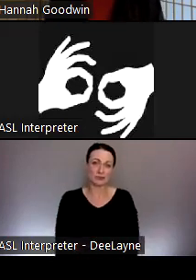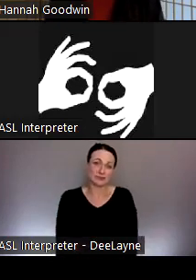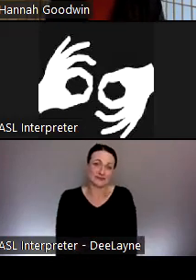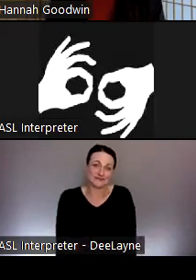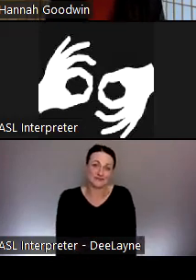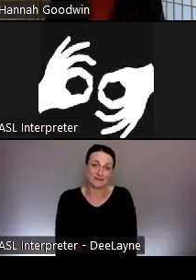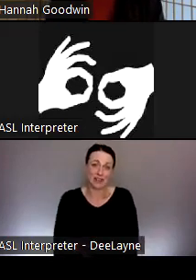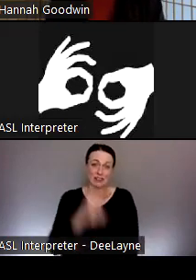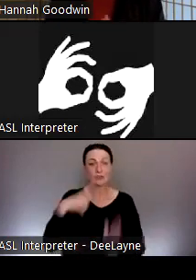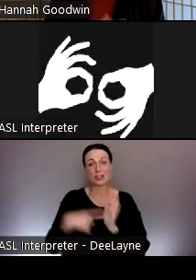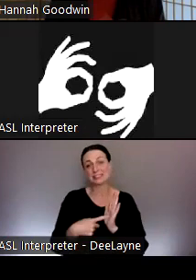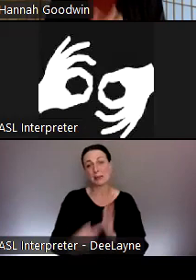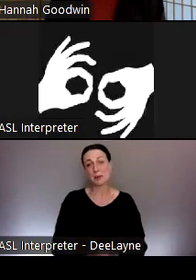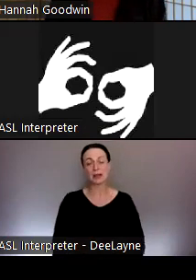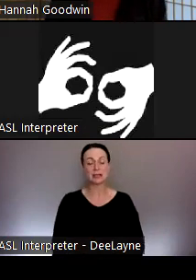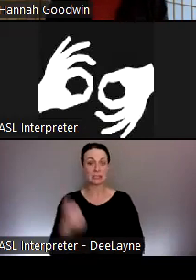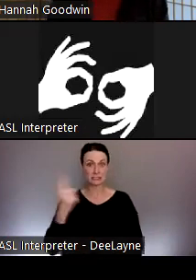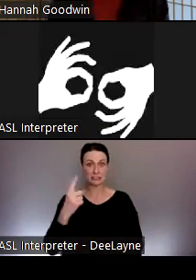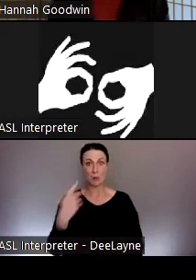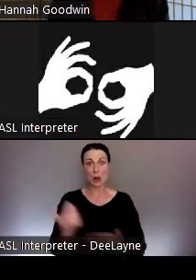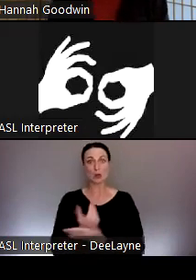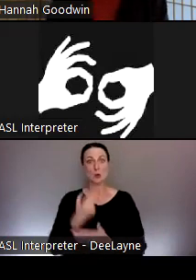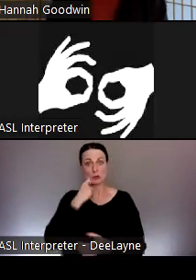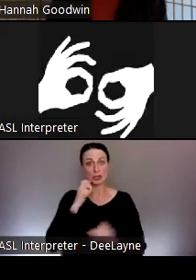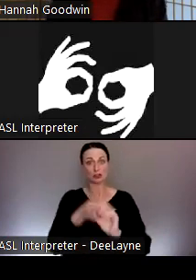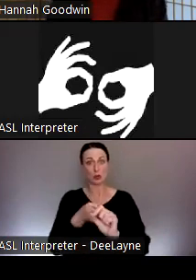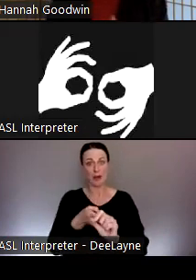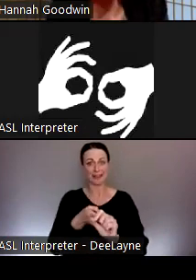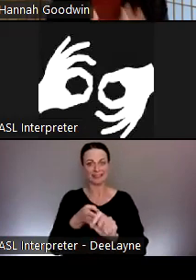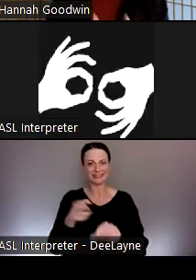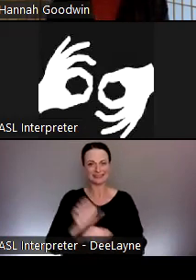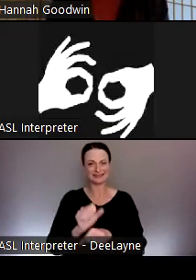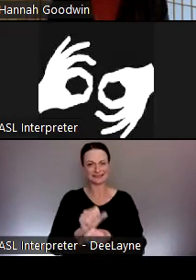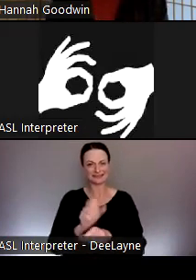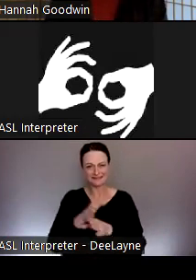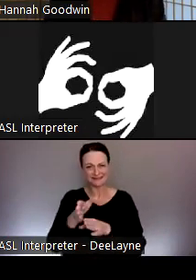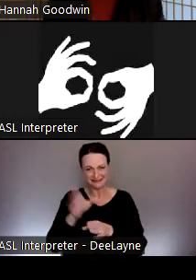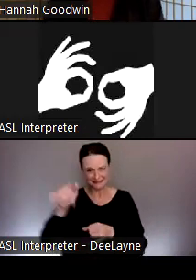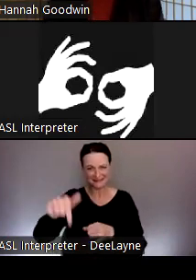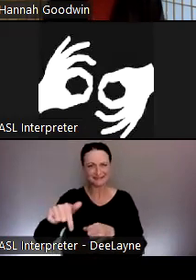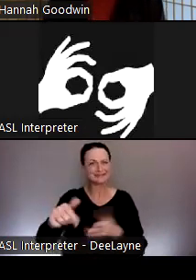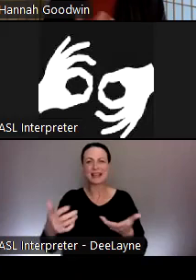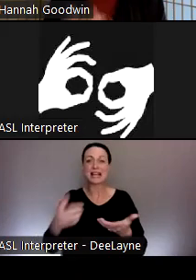So for example, someone who's brand new to the field is gonna need something a little bit different